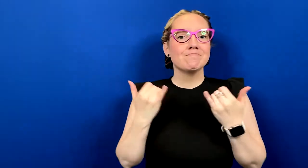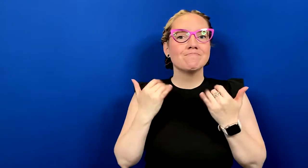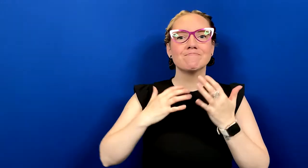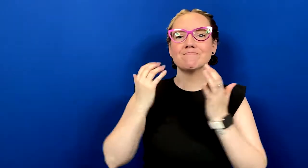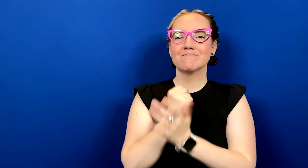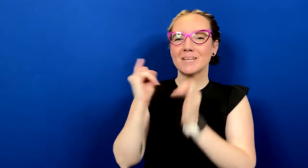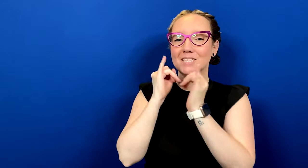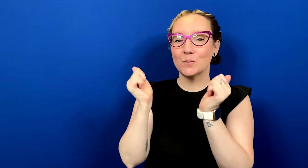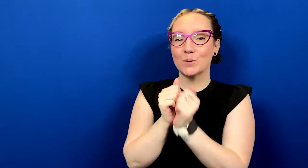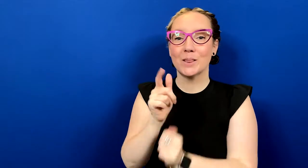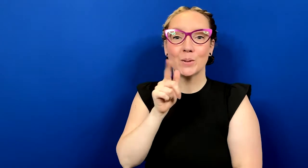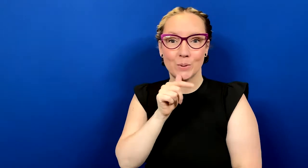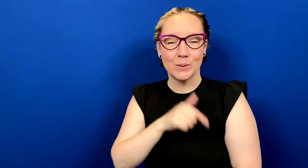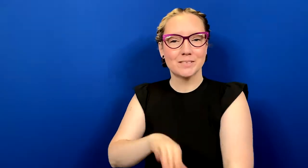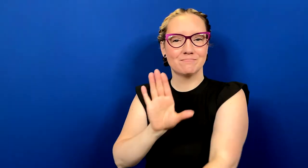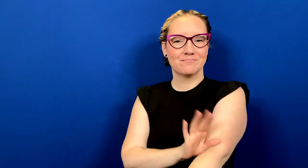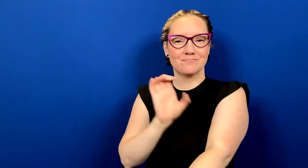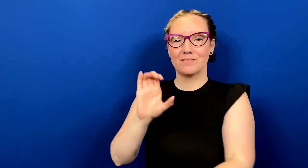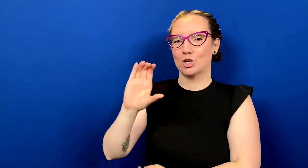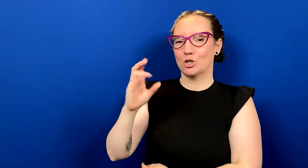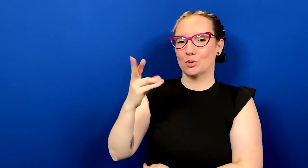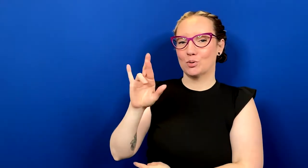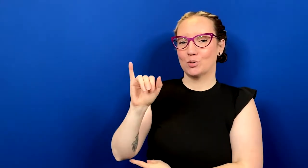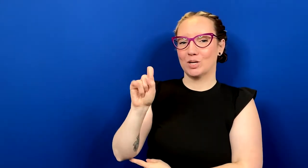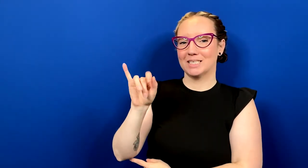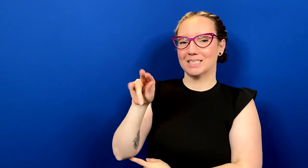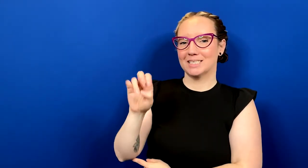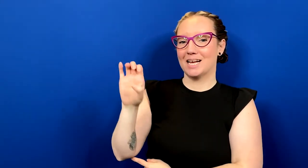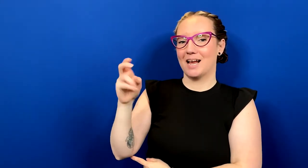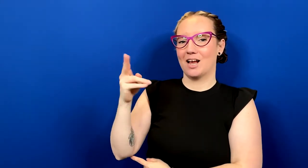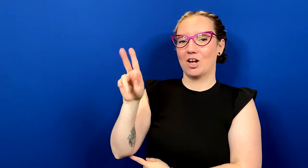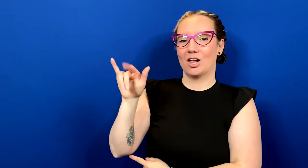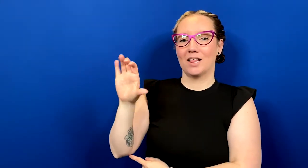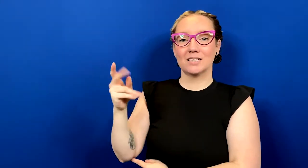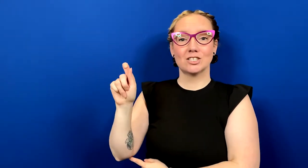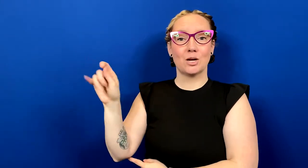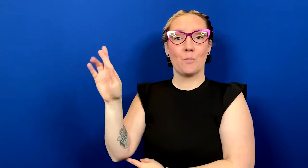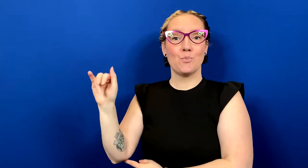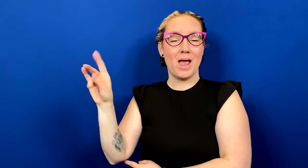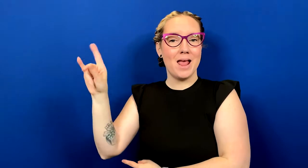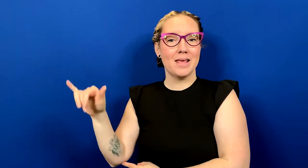We wanted to grab this opportunity to interview with *sign name*, Christine Ehrlich-Brady